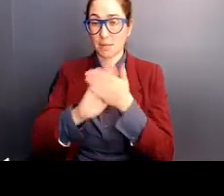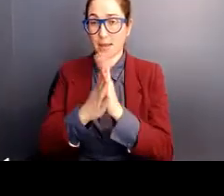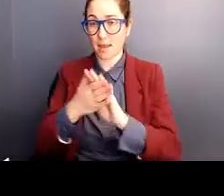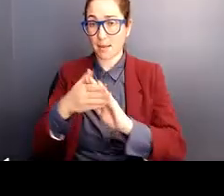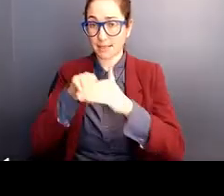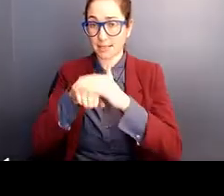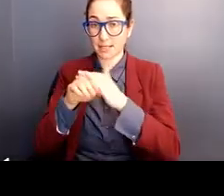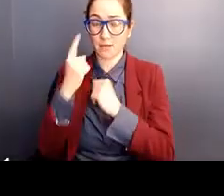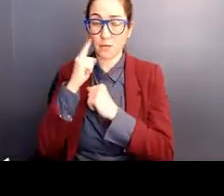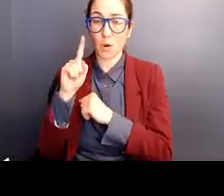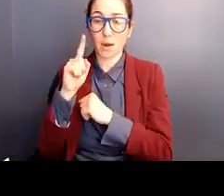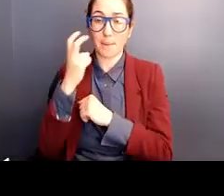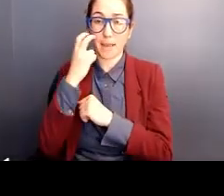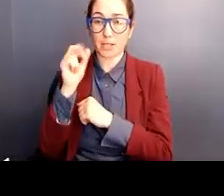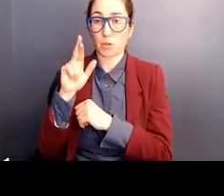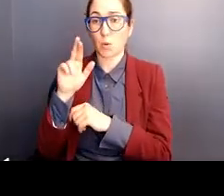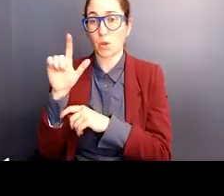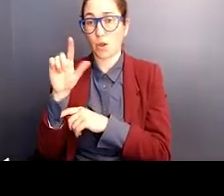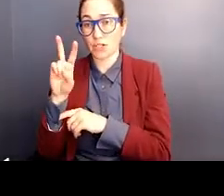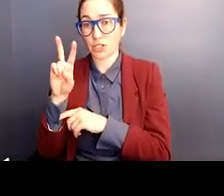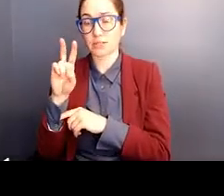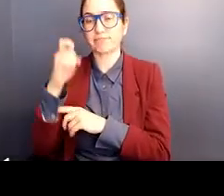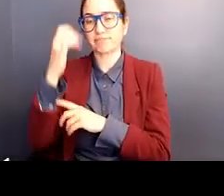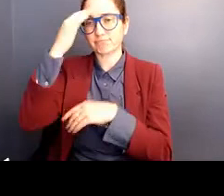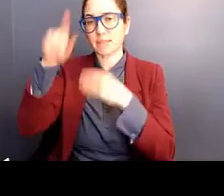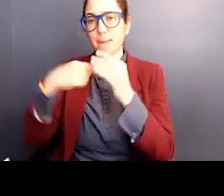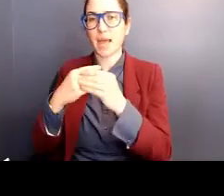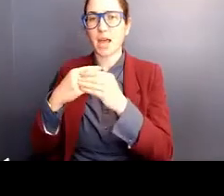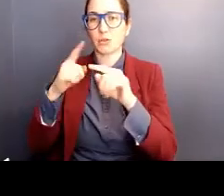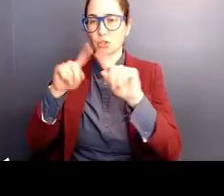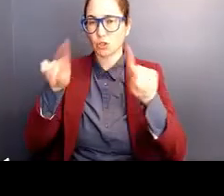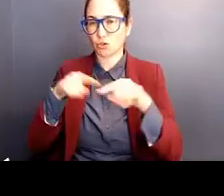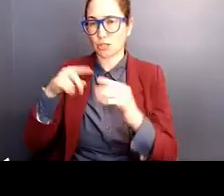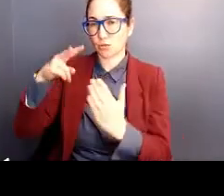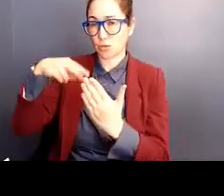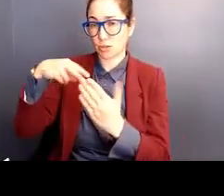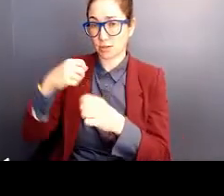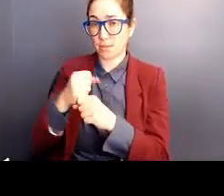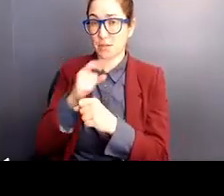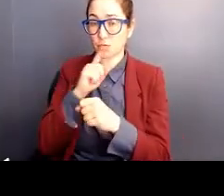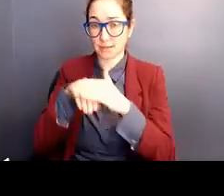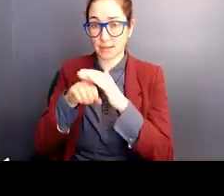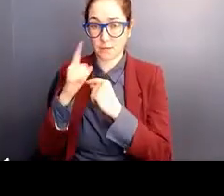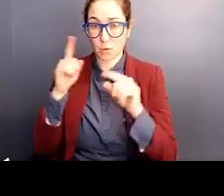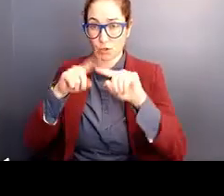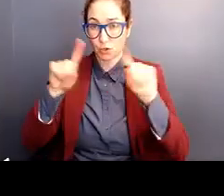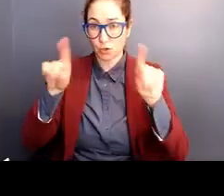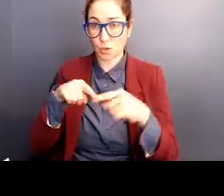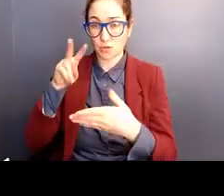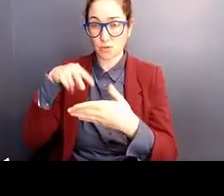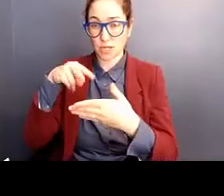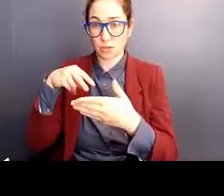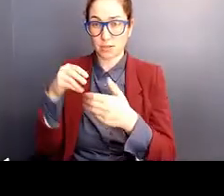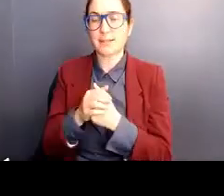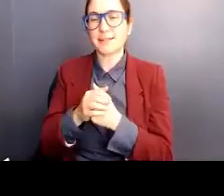vision is to use screen readers. Screen readers are the way that blind